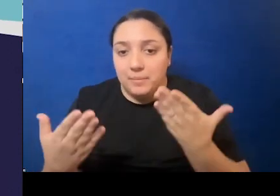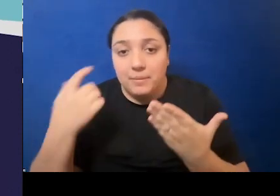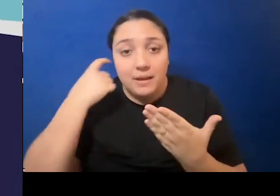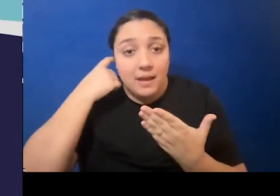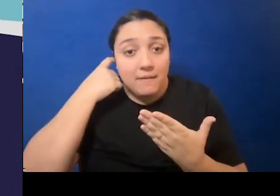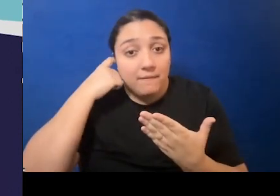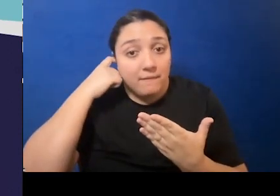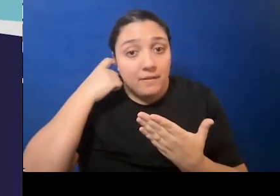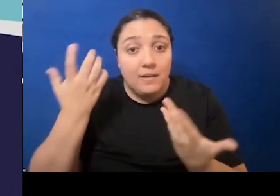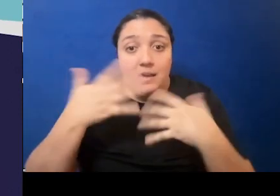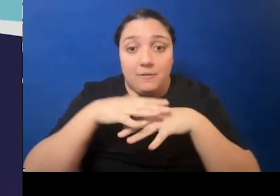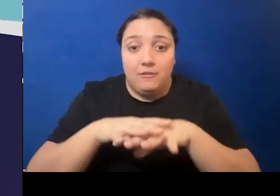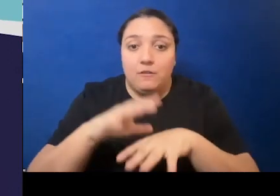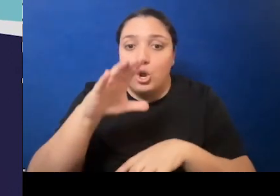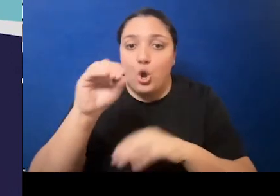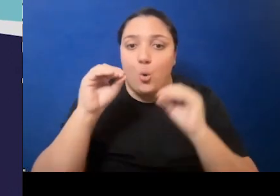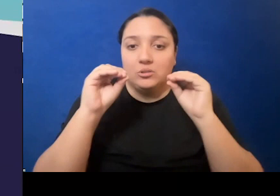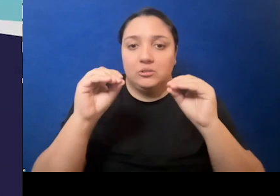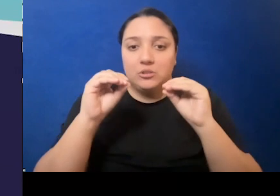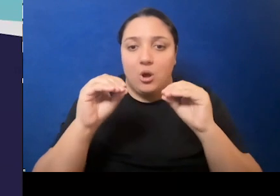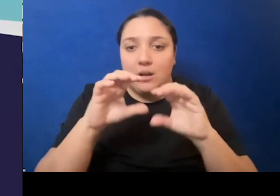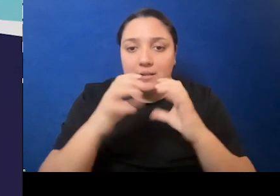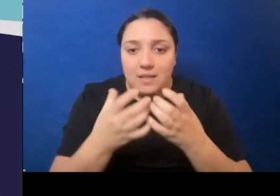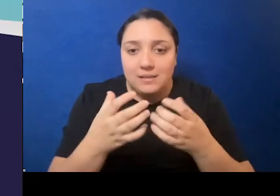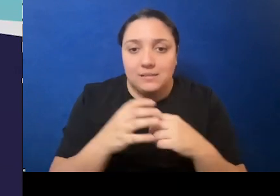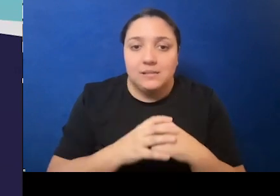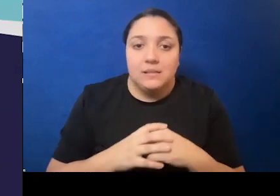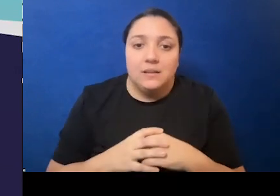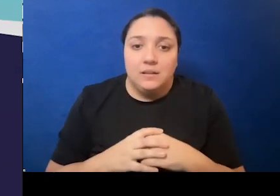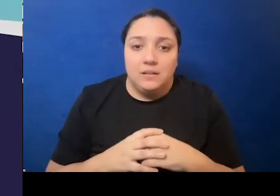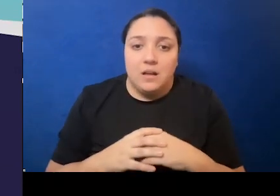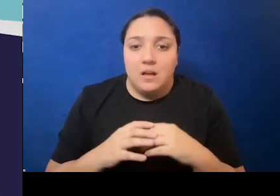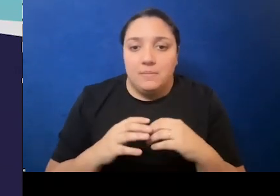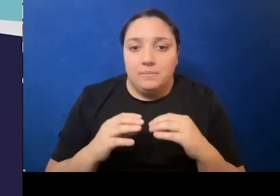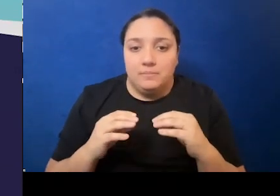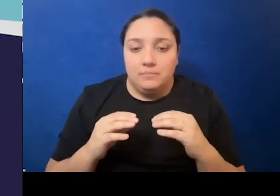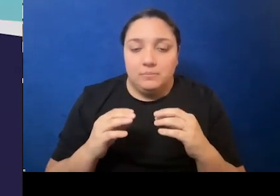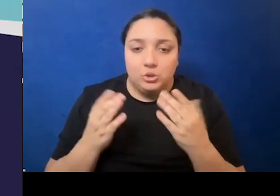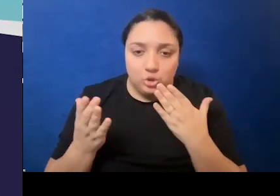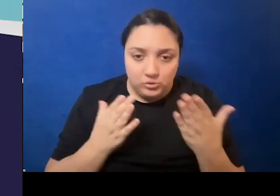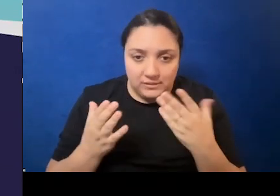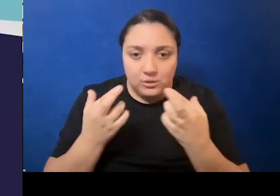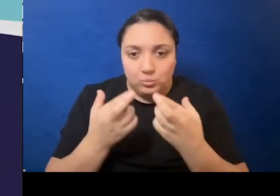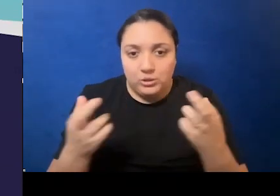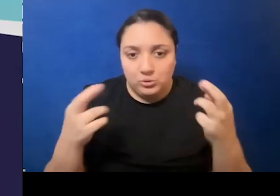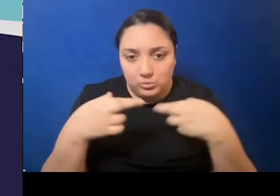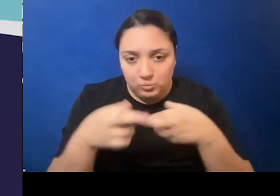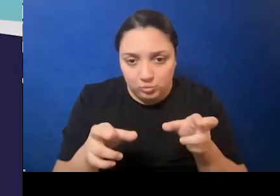CO-TAUGHT CLASSES, TEACHER SERVICES, RESOURCE ROOM. SHARI MENTIONED THE COUNSELING,